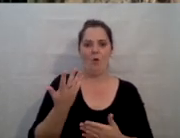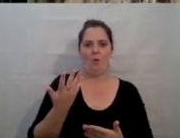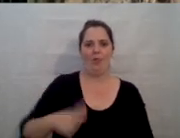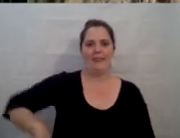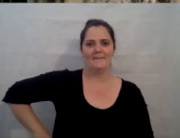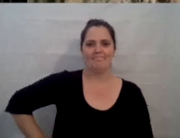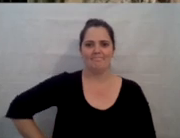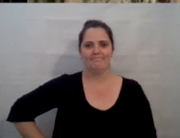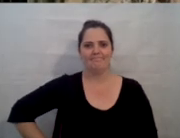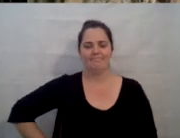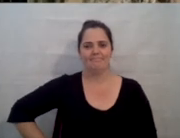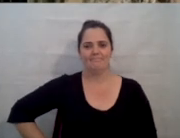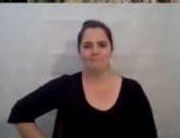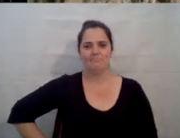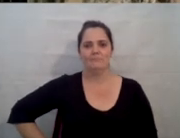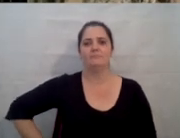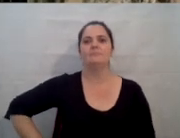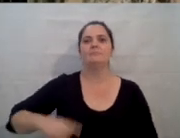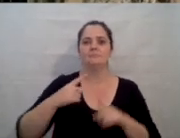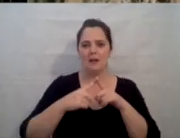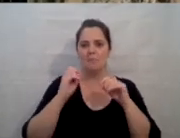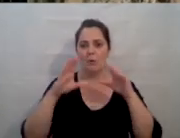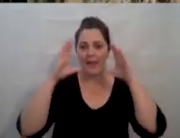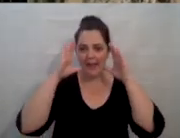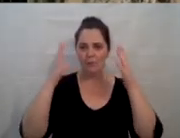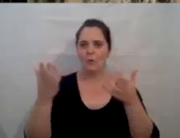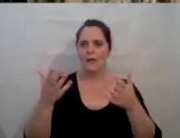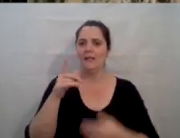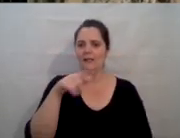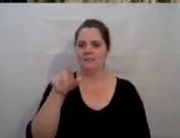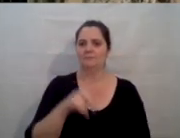and then his head is sitting up there.